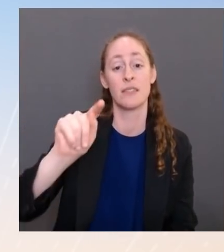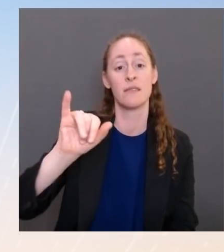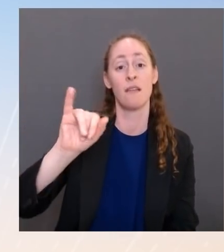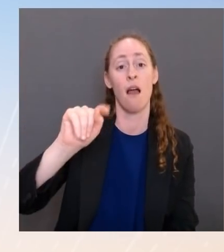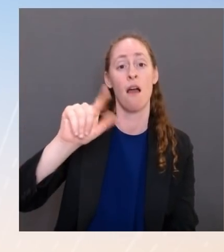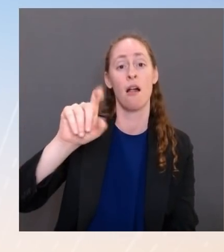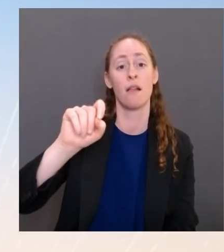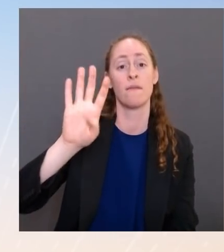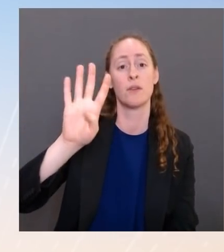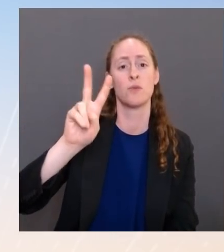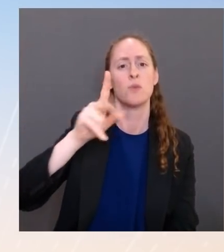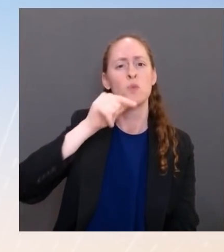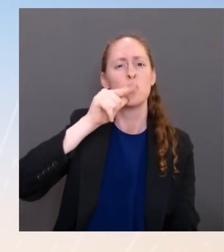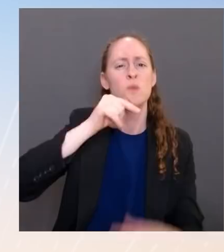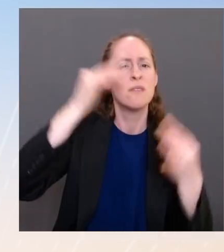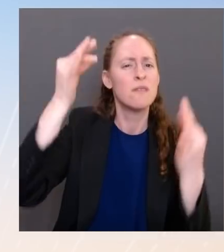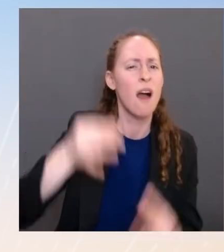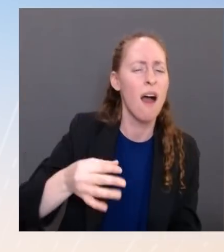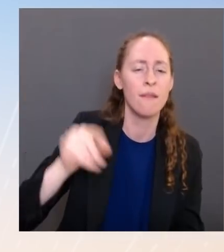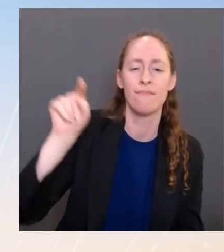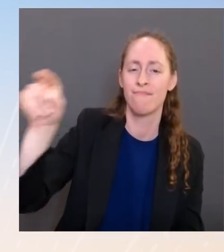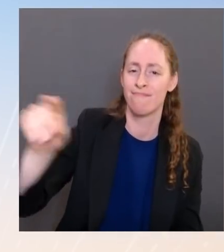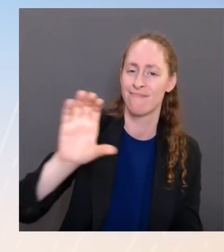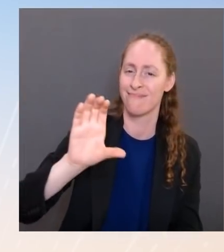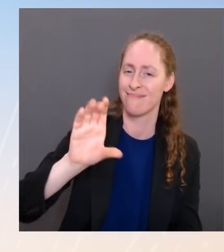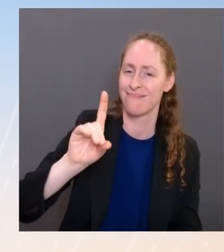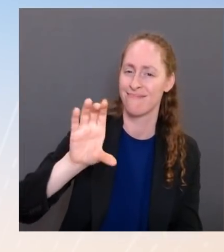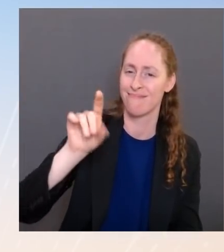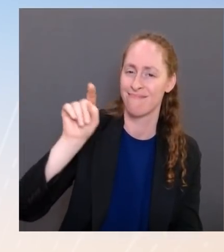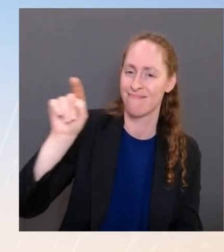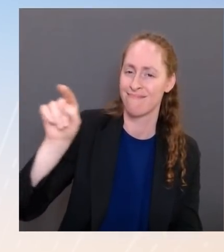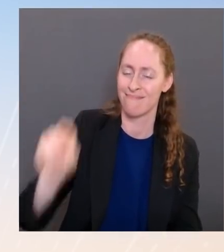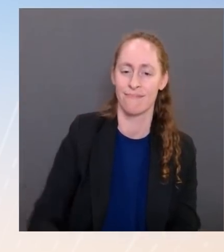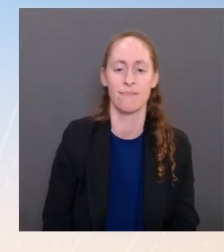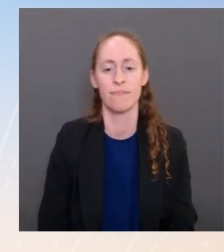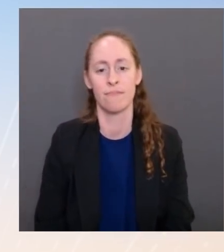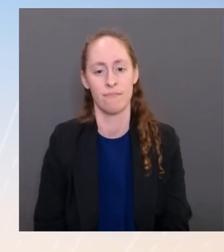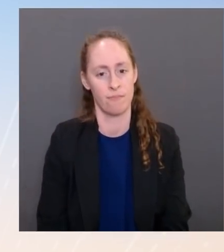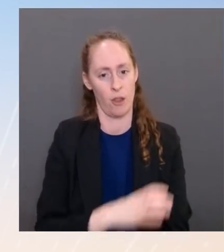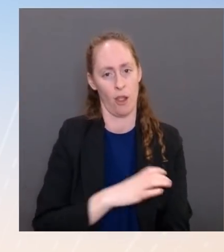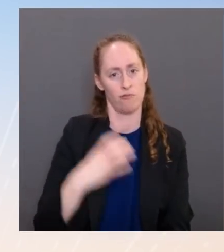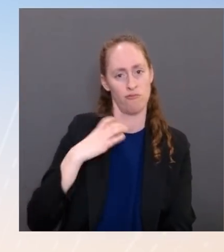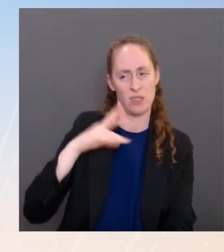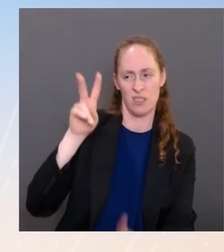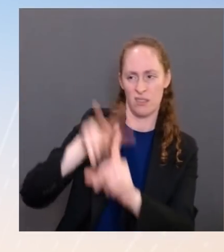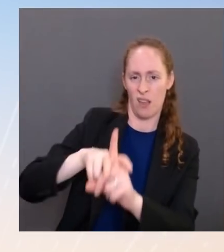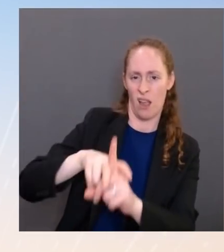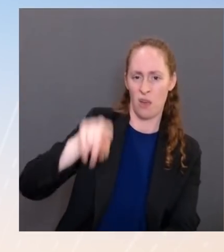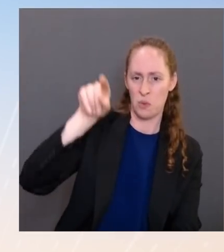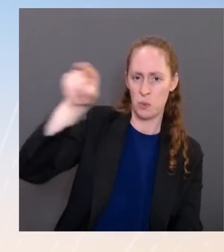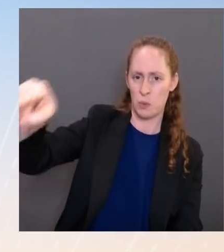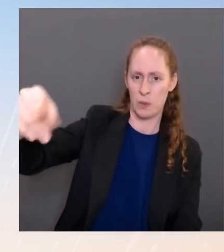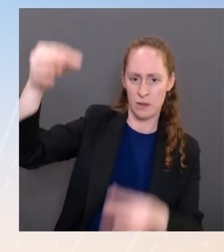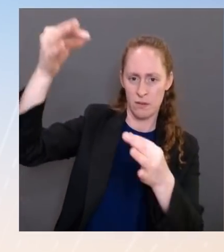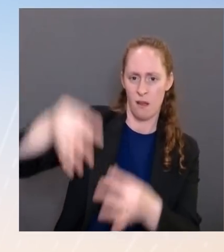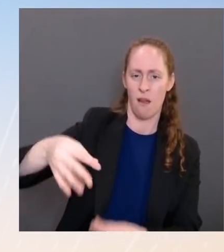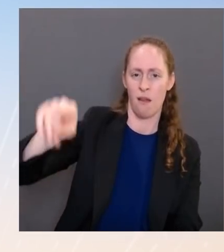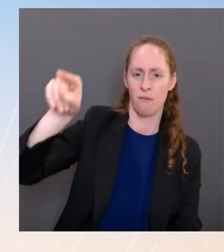That should not be holding up funding that's necessary to save the lives of Americans. But again, those are ongoing discussions in Congress